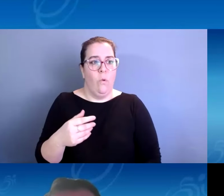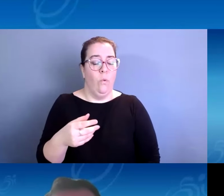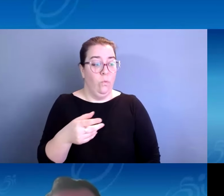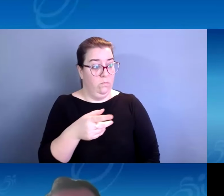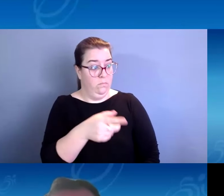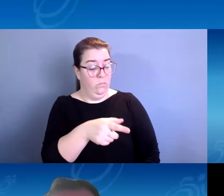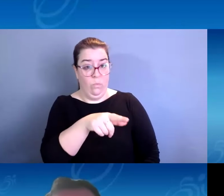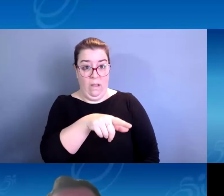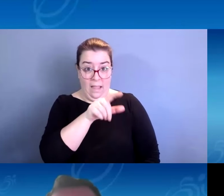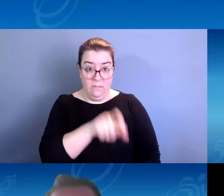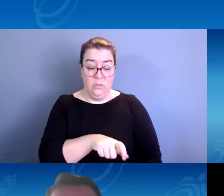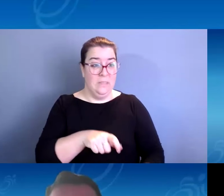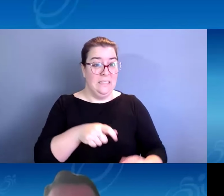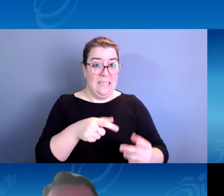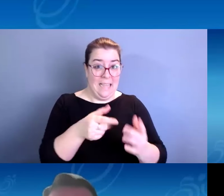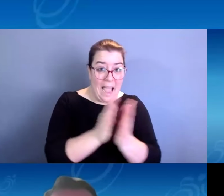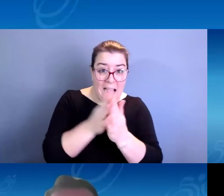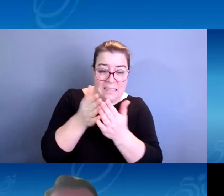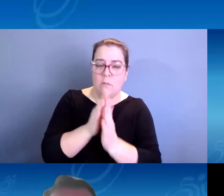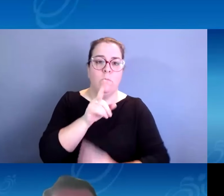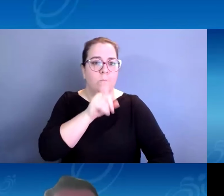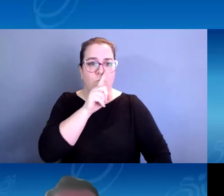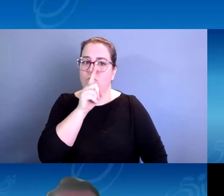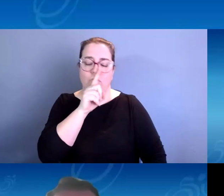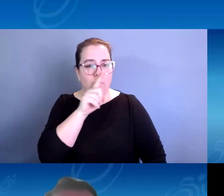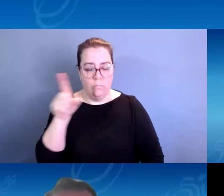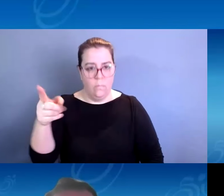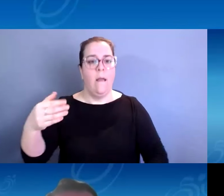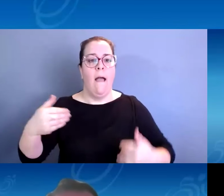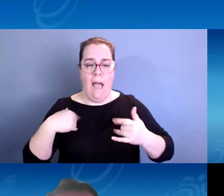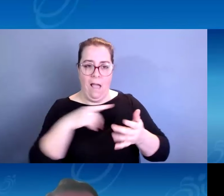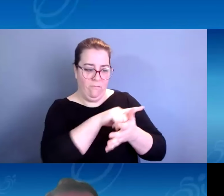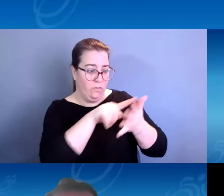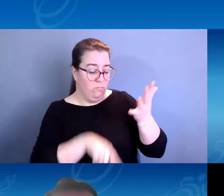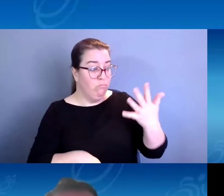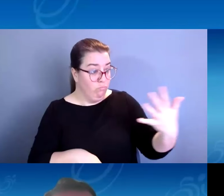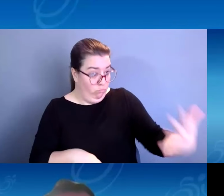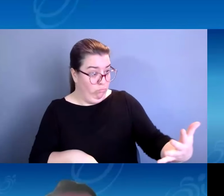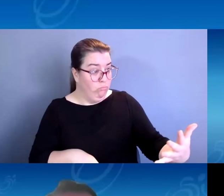And then if if there's more than that, you put the offer out there and you say, we're doing all of this,